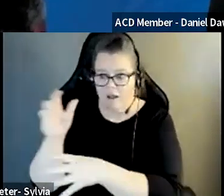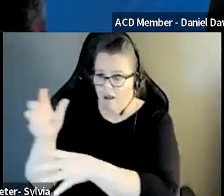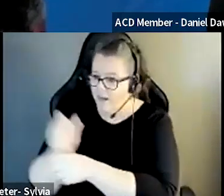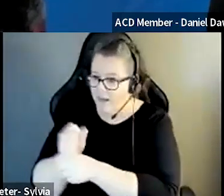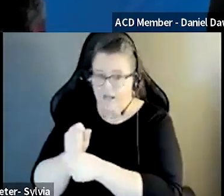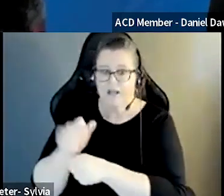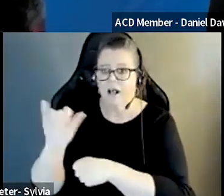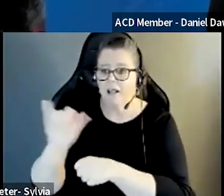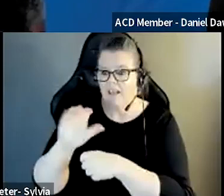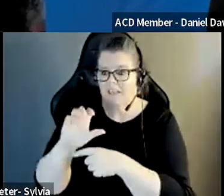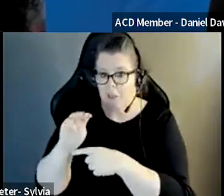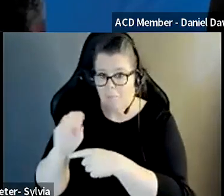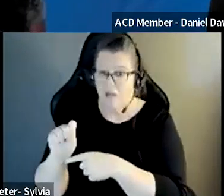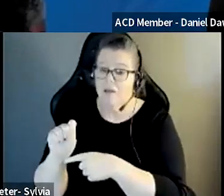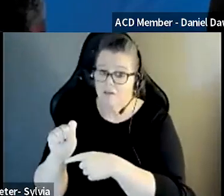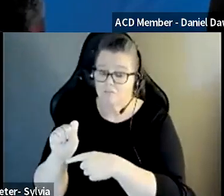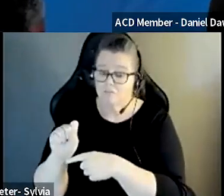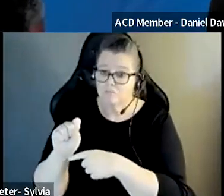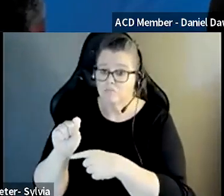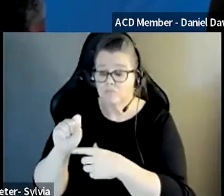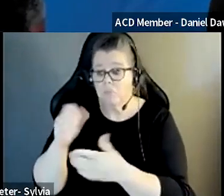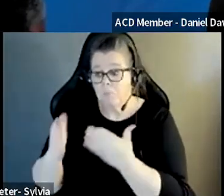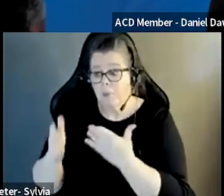on CMS data, it could be made available to state, territorial,